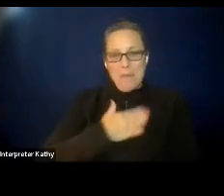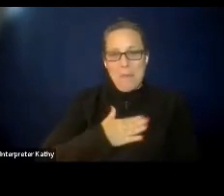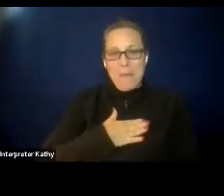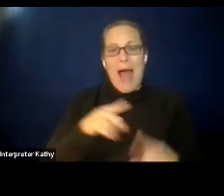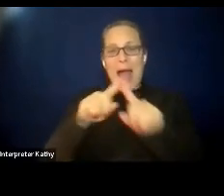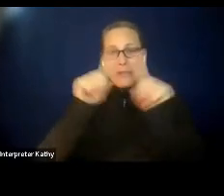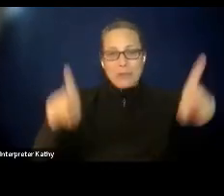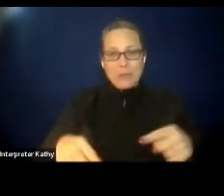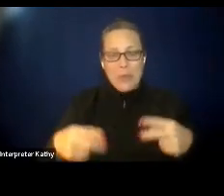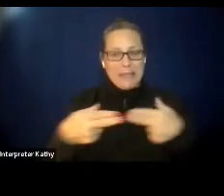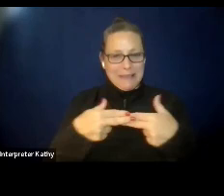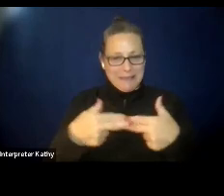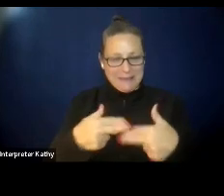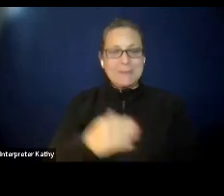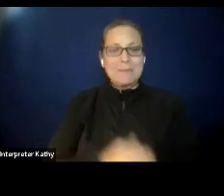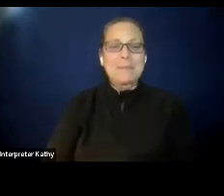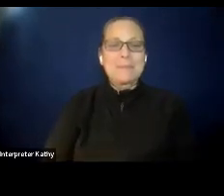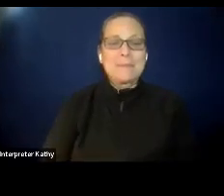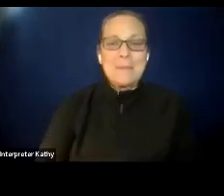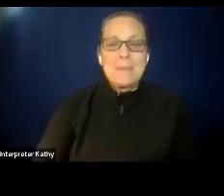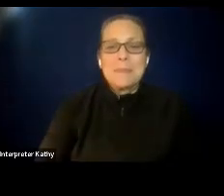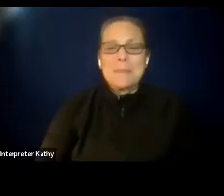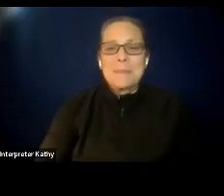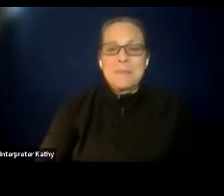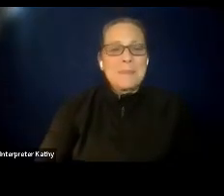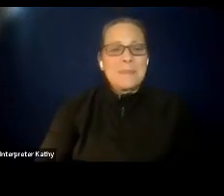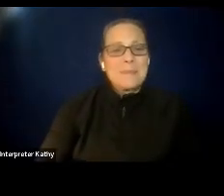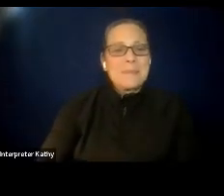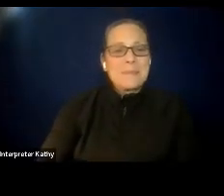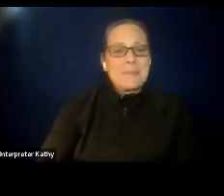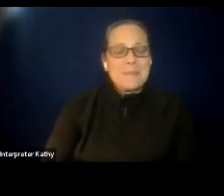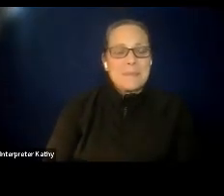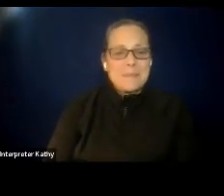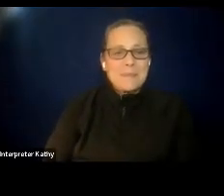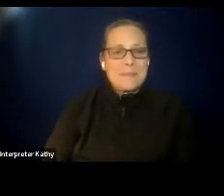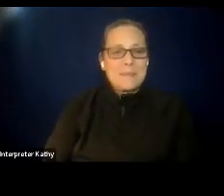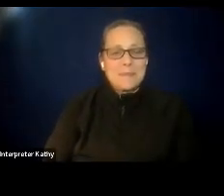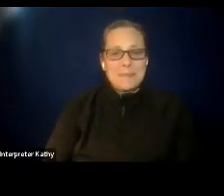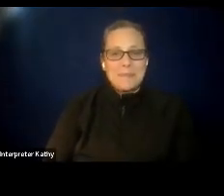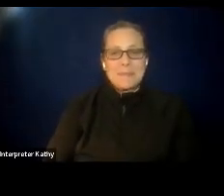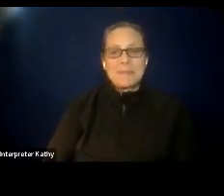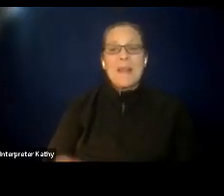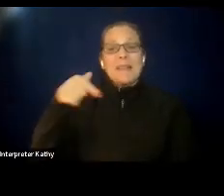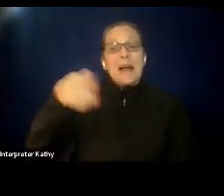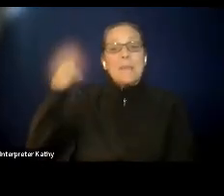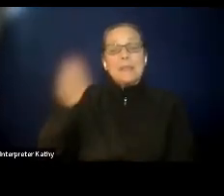you, Hillary for that lovely introduction. I'm going to share some